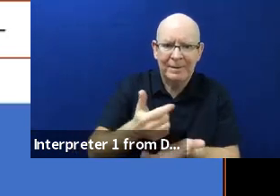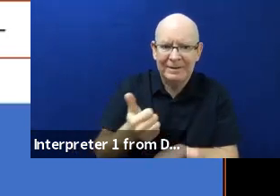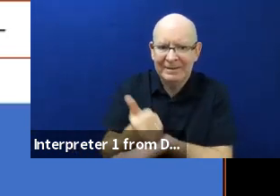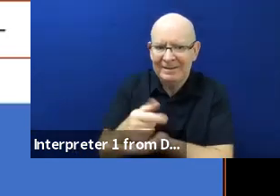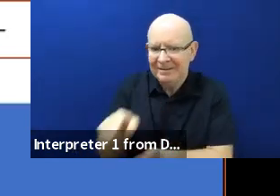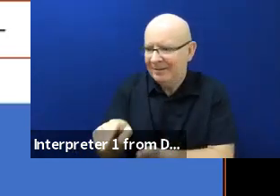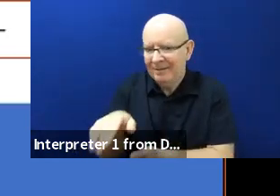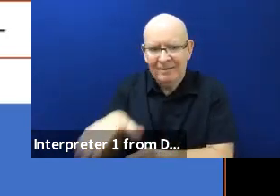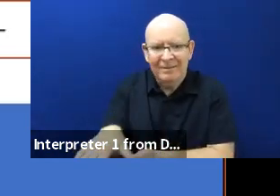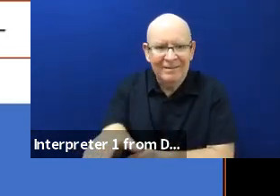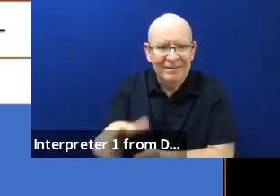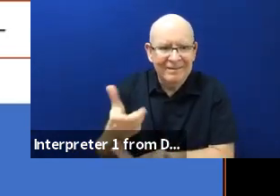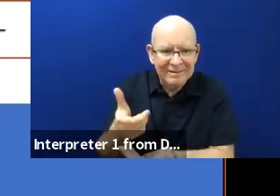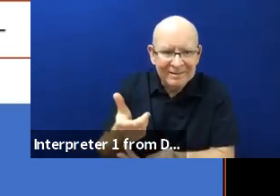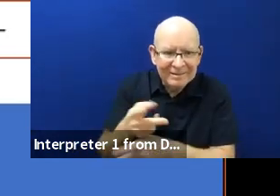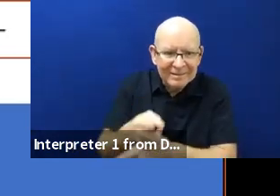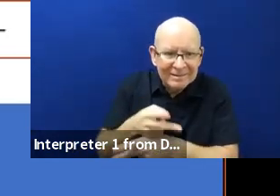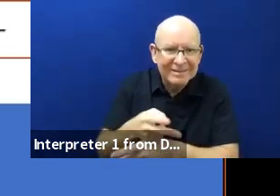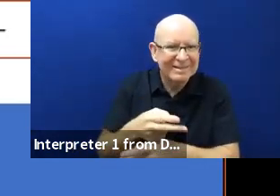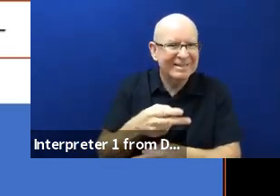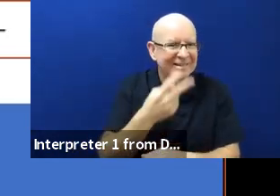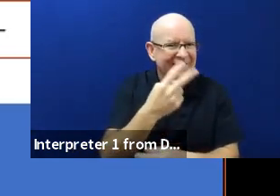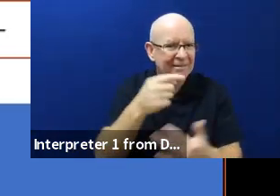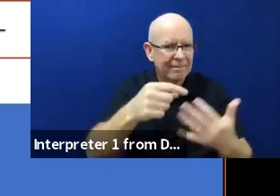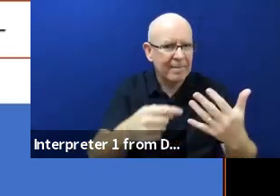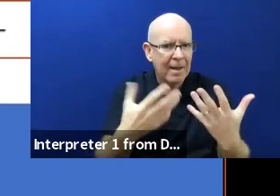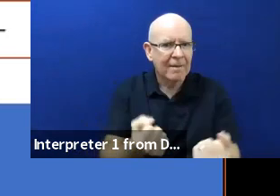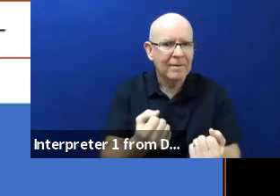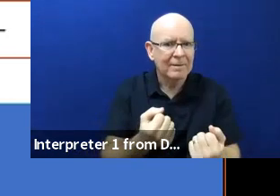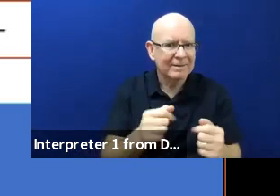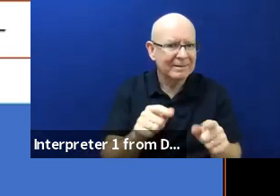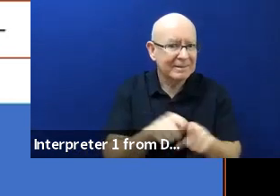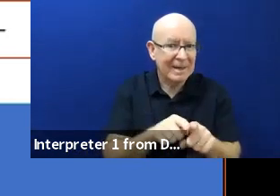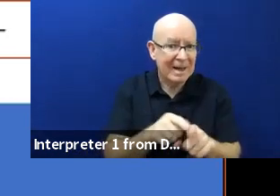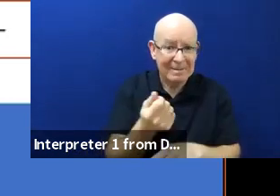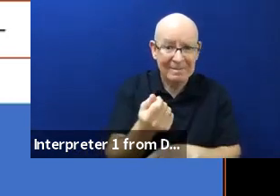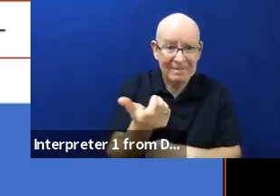realise that we have to be careful when we measure those costs. What is it that we really consider?